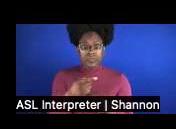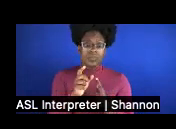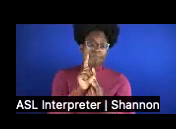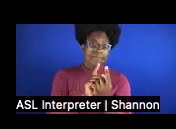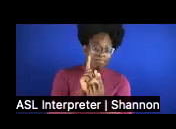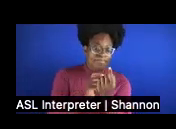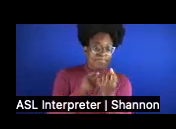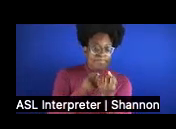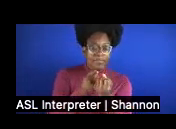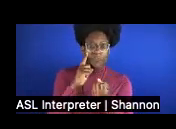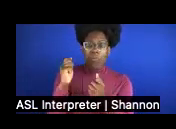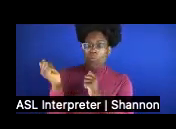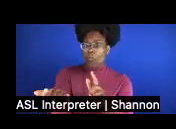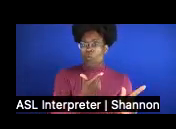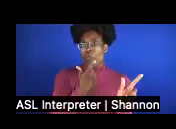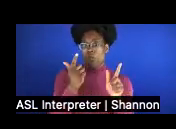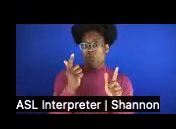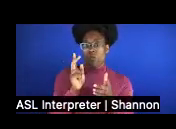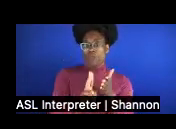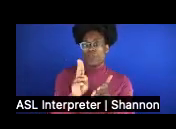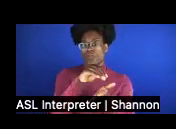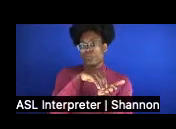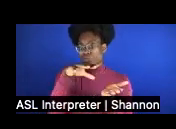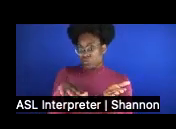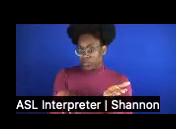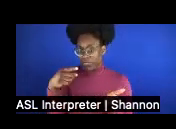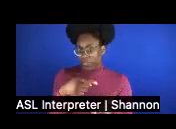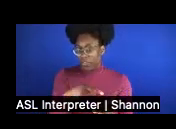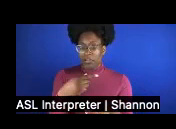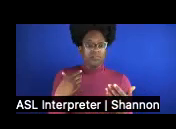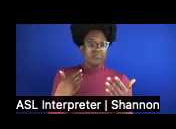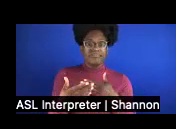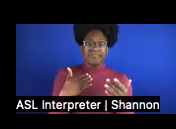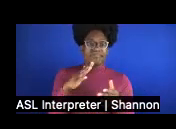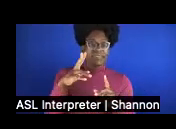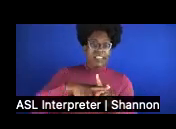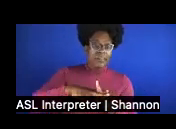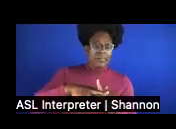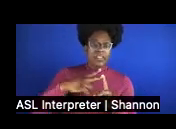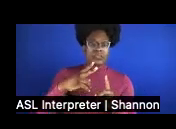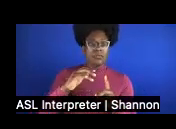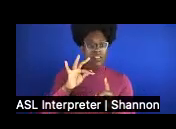all Ashland University students with any type of assignment that involves communication. The